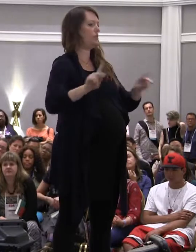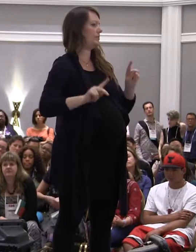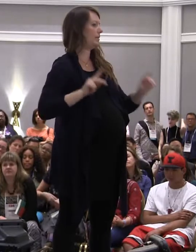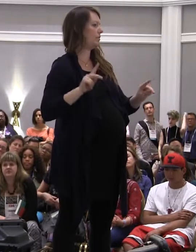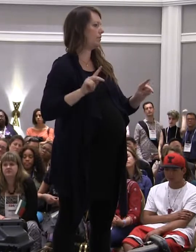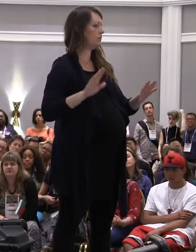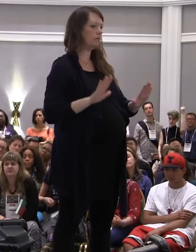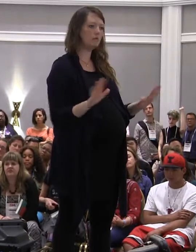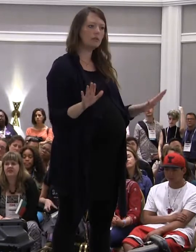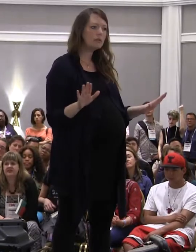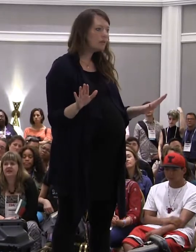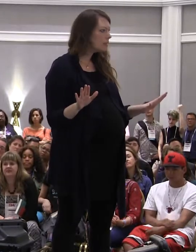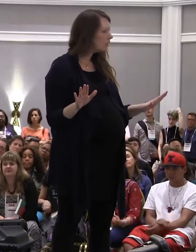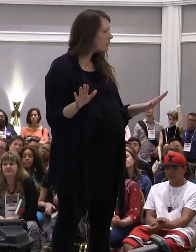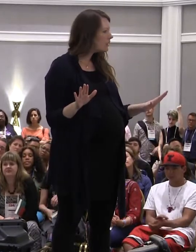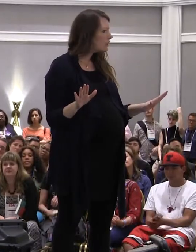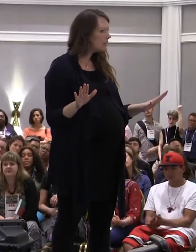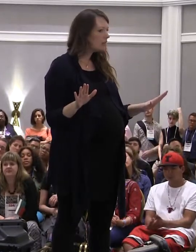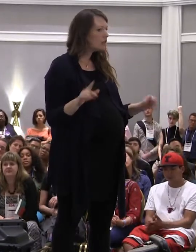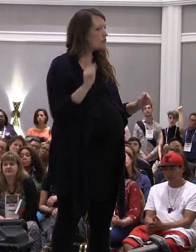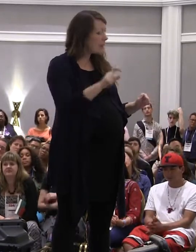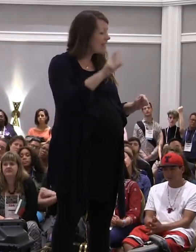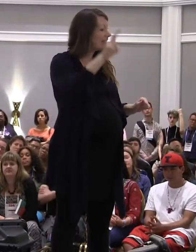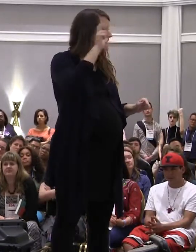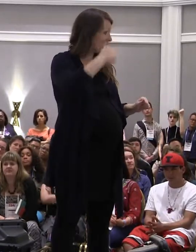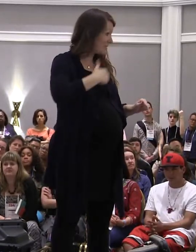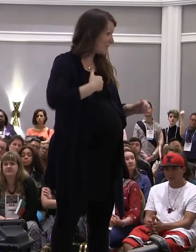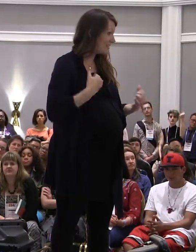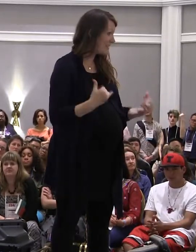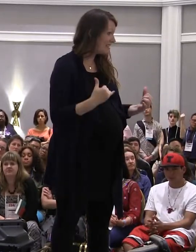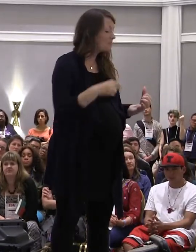Folks, you got to hear us. You have to hear us.